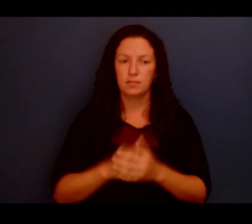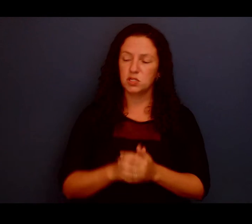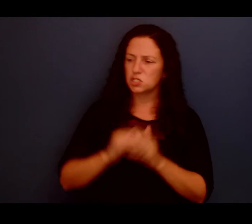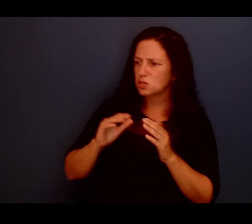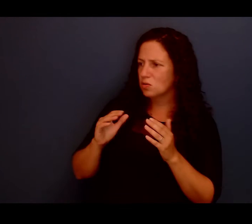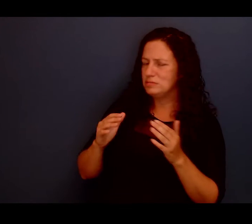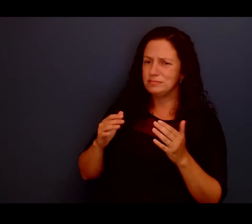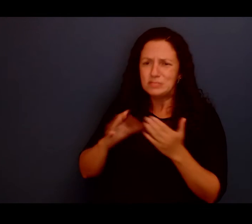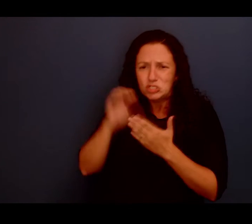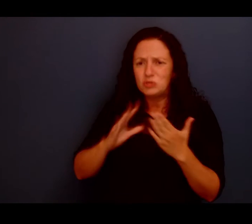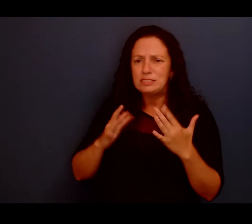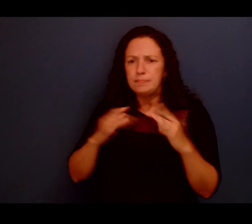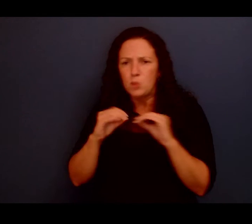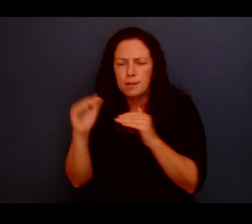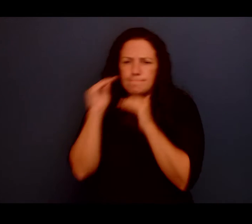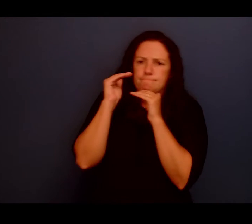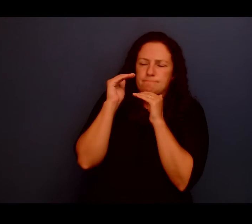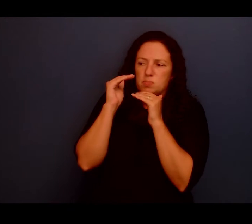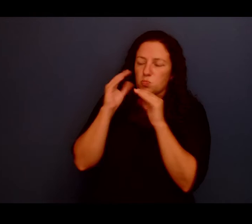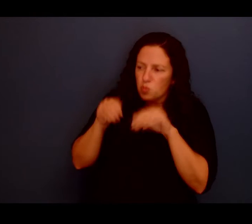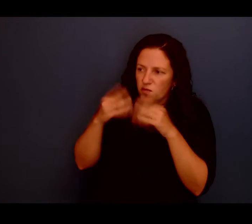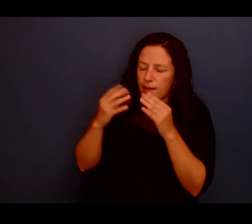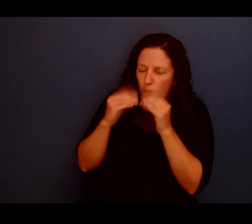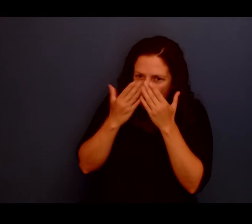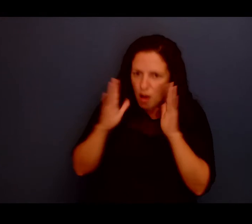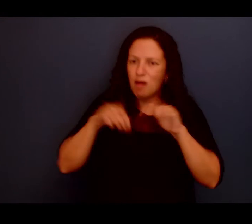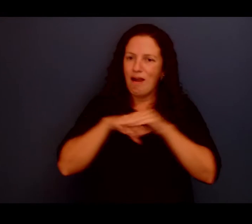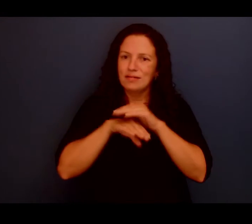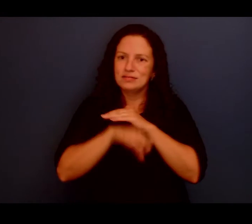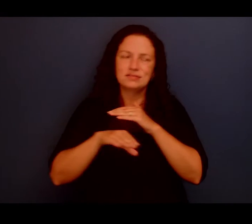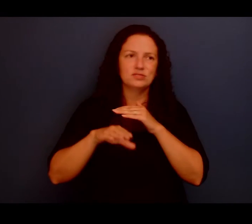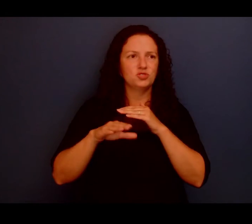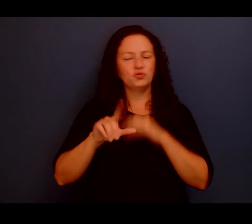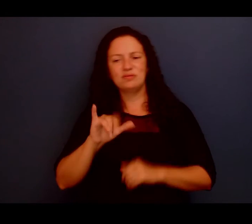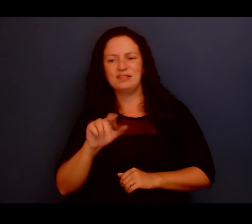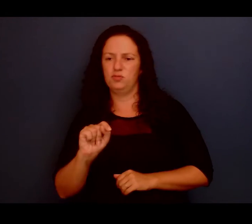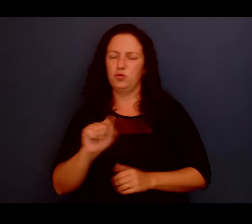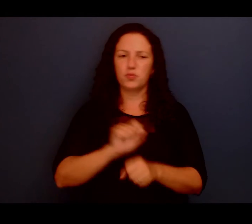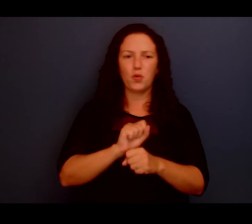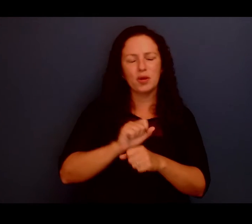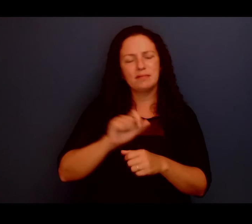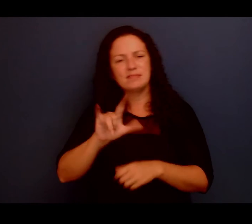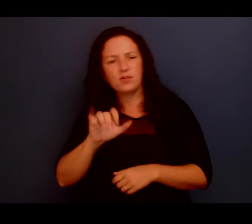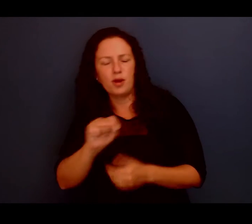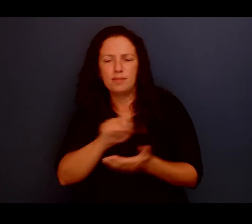that don't otherwise have access to the national literary scene. Portland is such a literary city